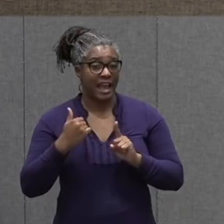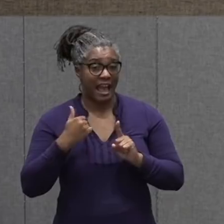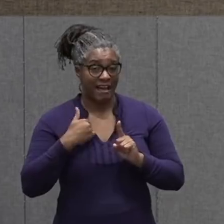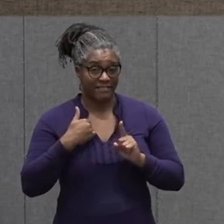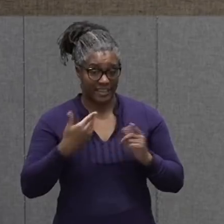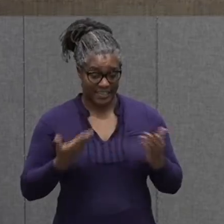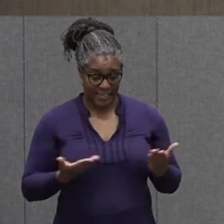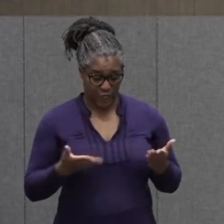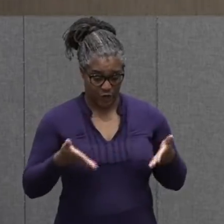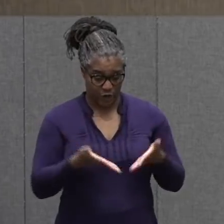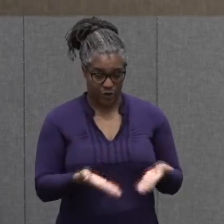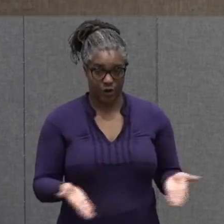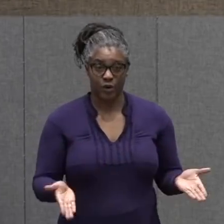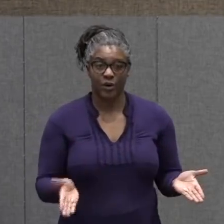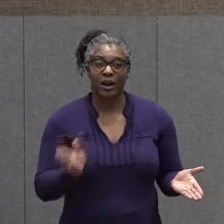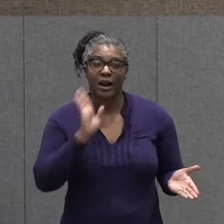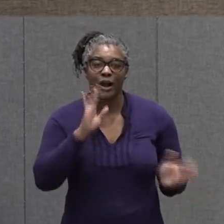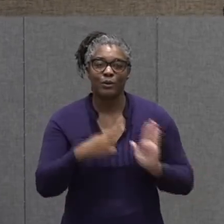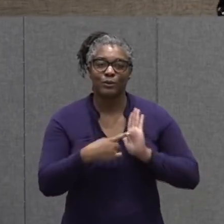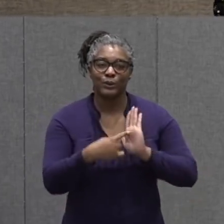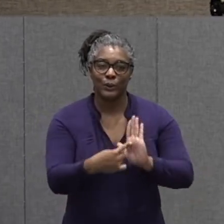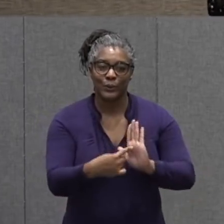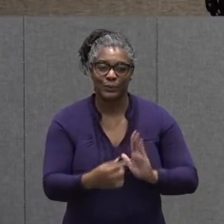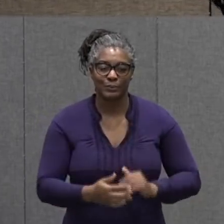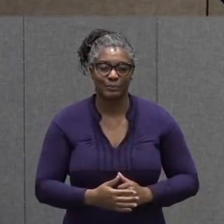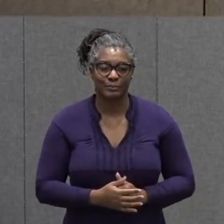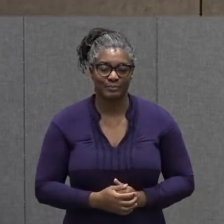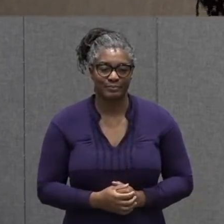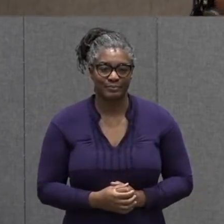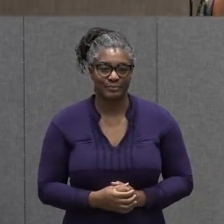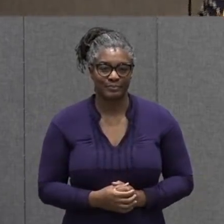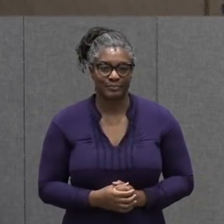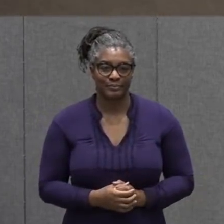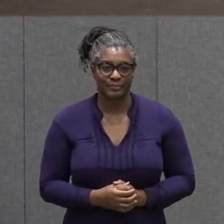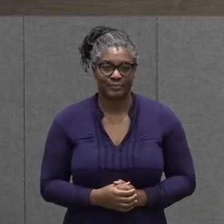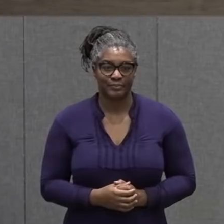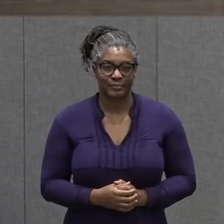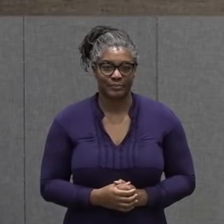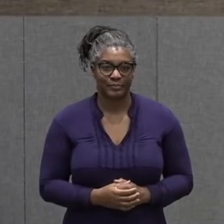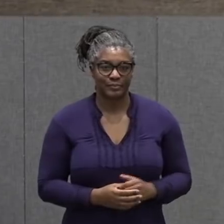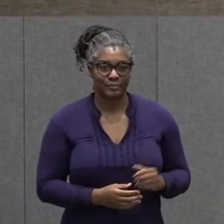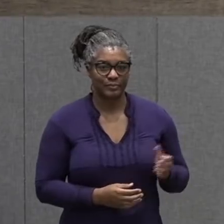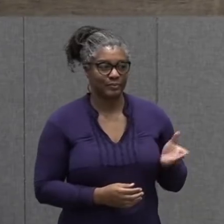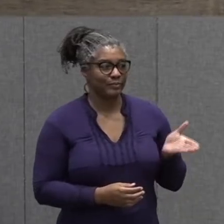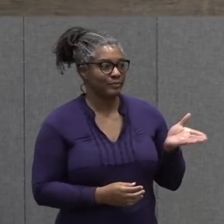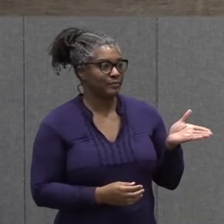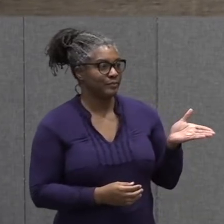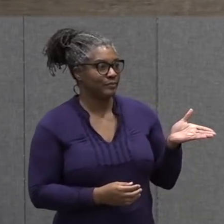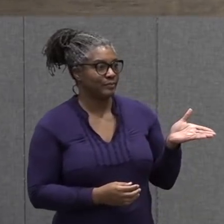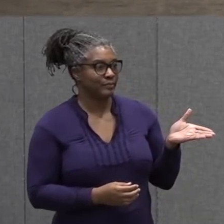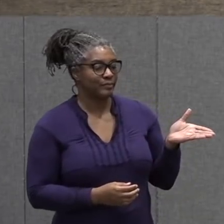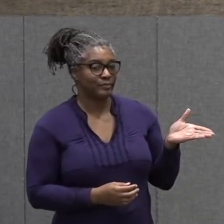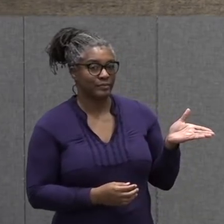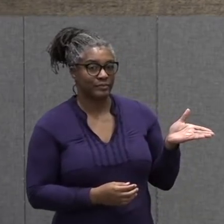So I wanted to show you these. These are hitchhiker seeds because they have tiny hooks in them